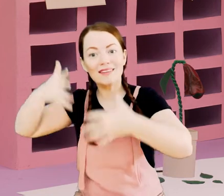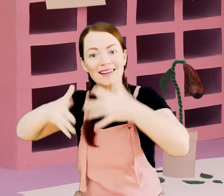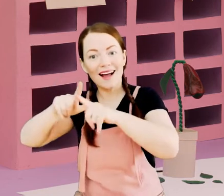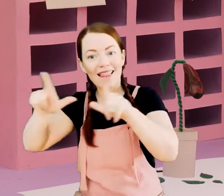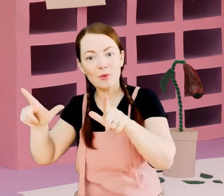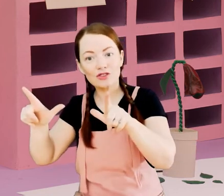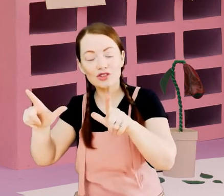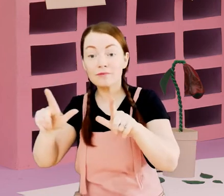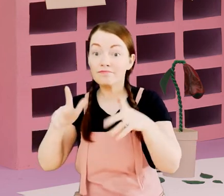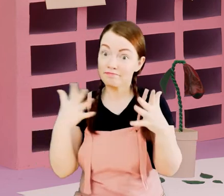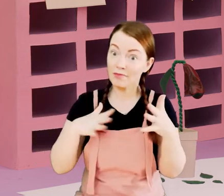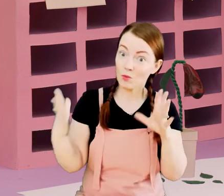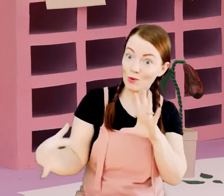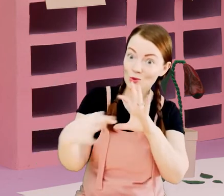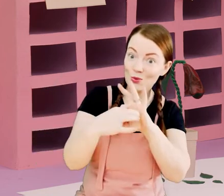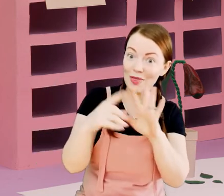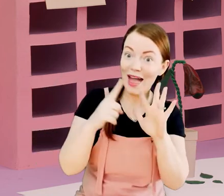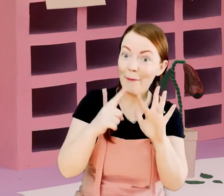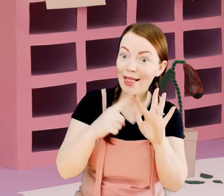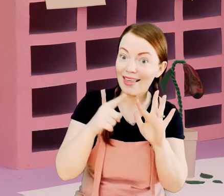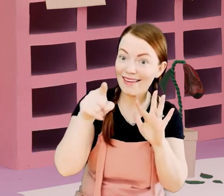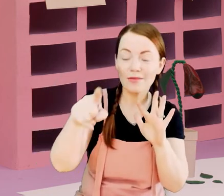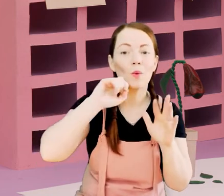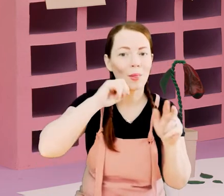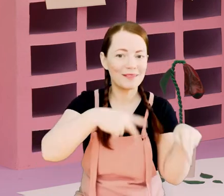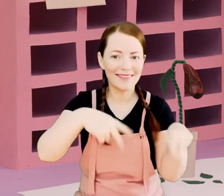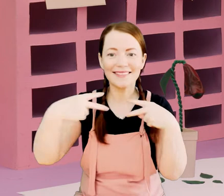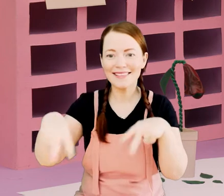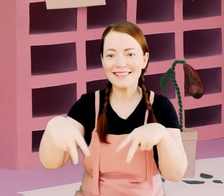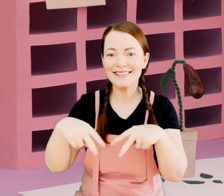but if you want to join in with Emily then she'll be dancing too.